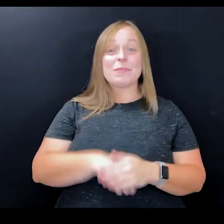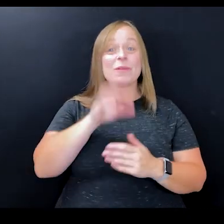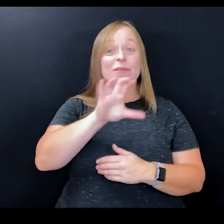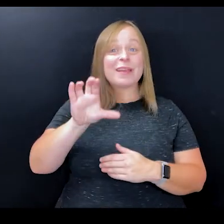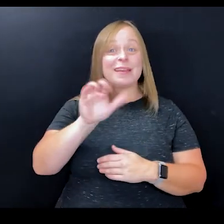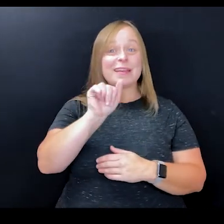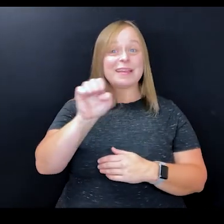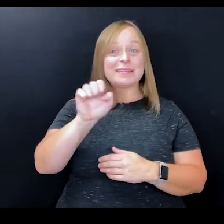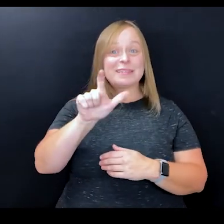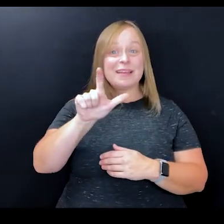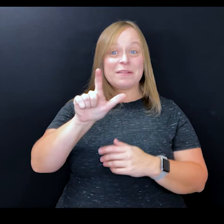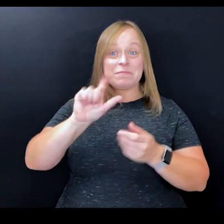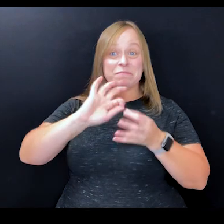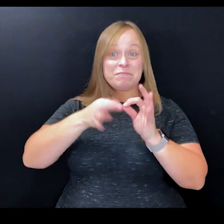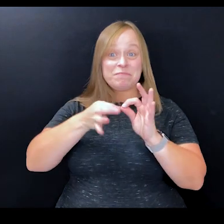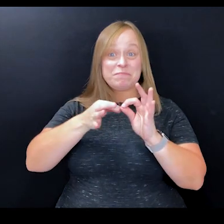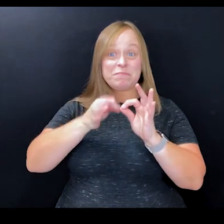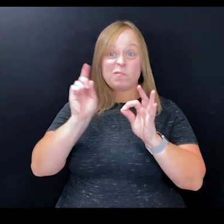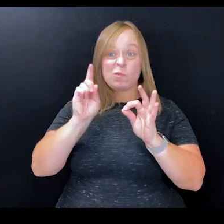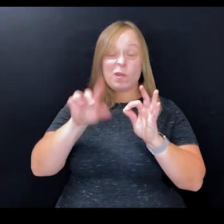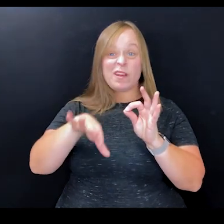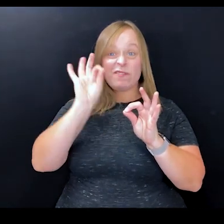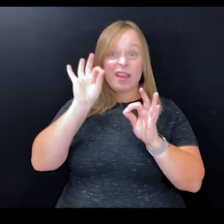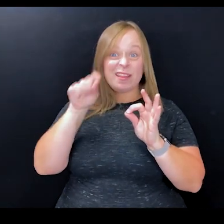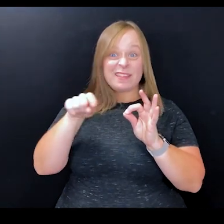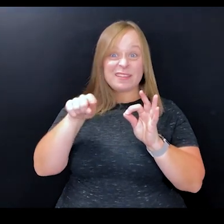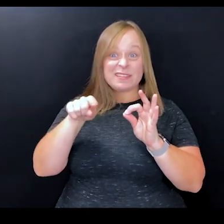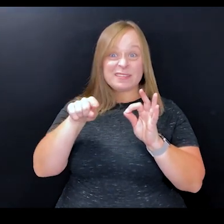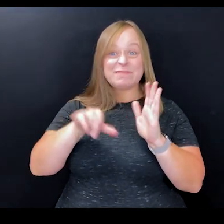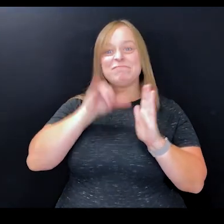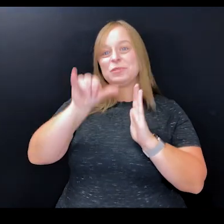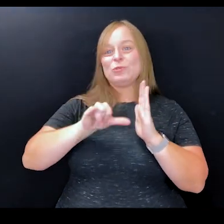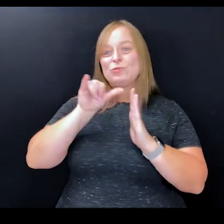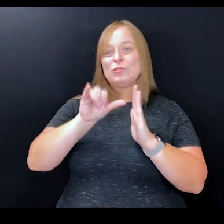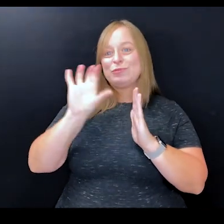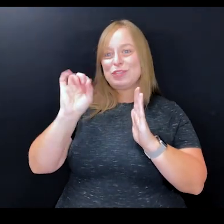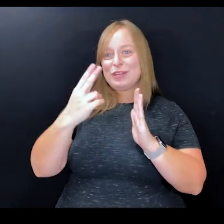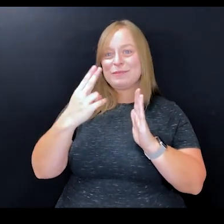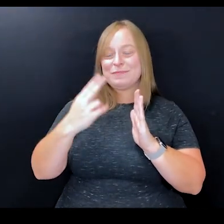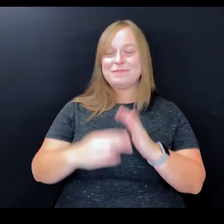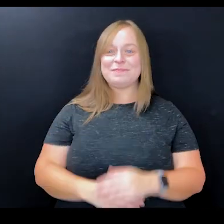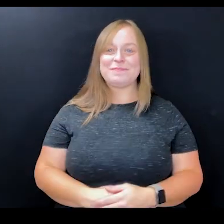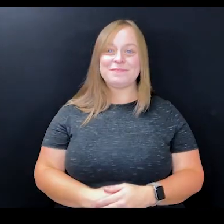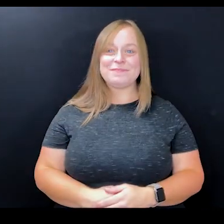The closed captioned and ASL version of this podcast is available on our YouTube channel.